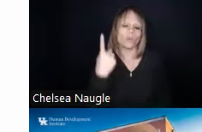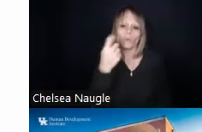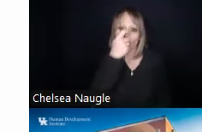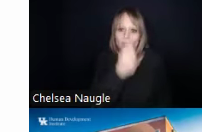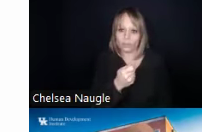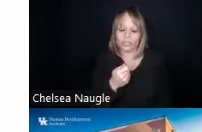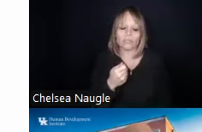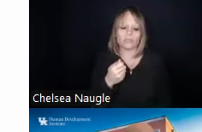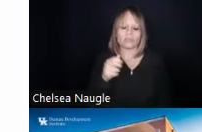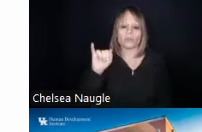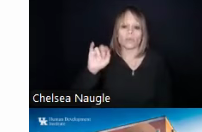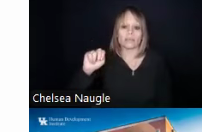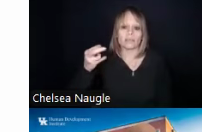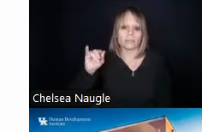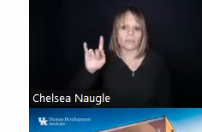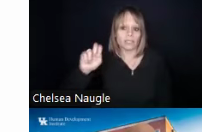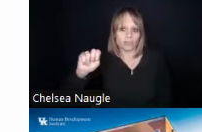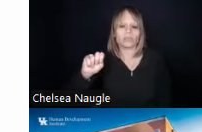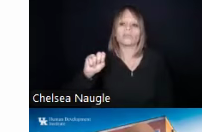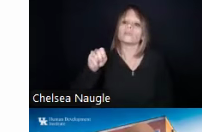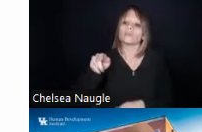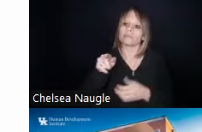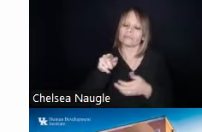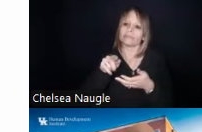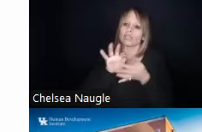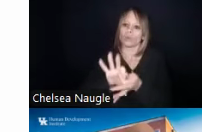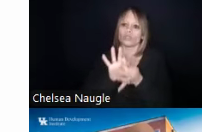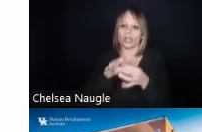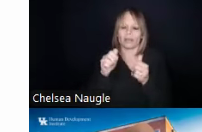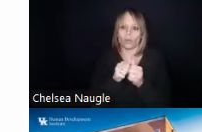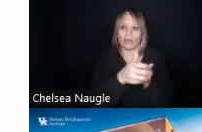inhibition was associated with an interaction between self-defense techniques and responsible